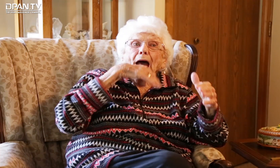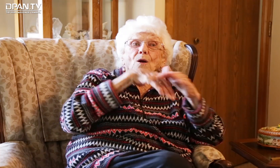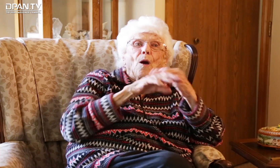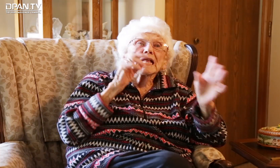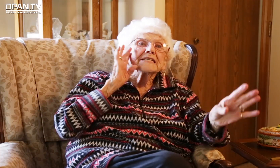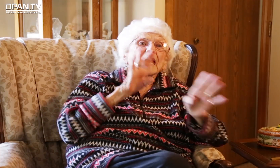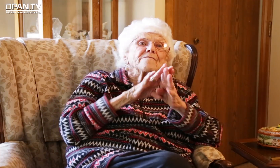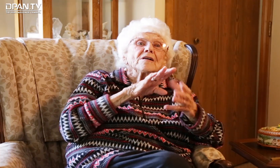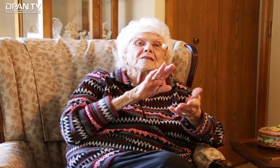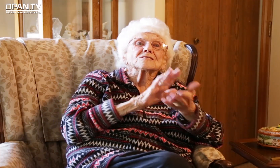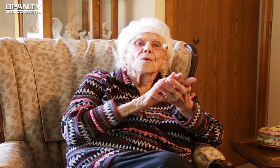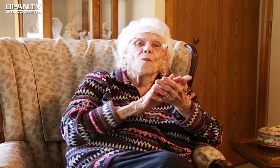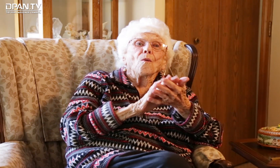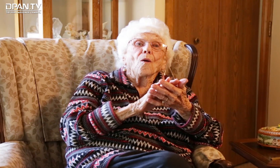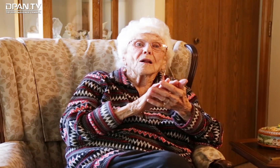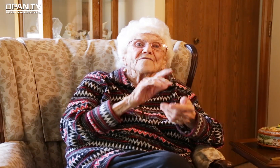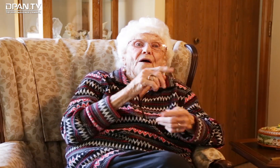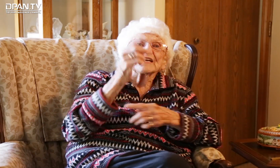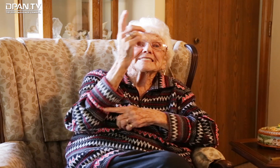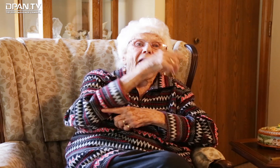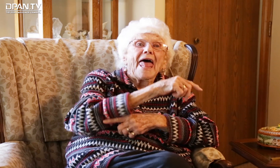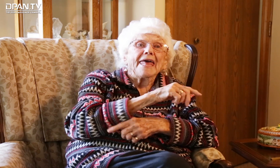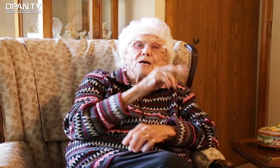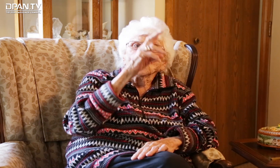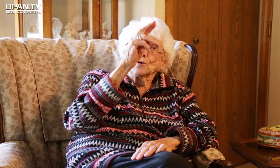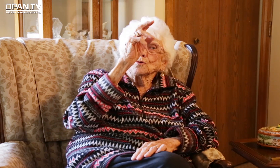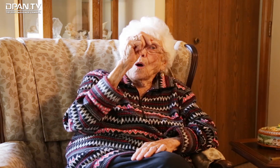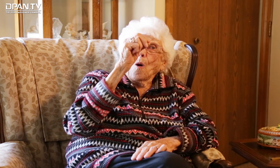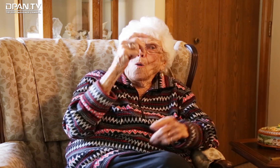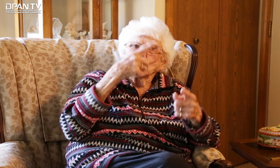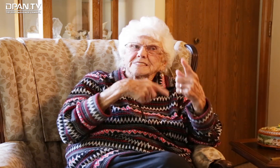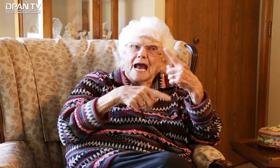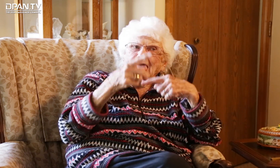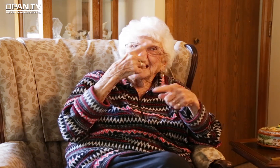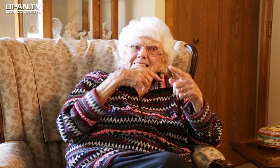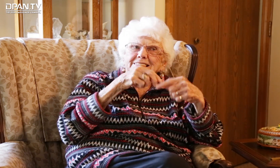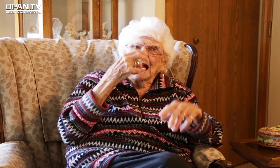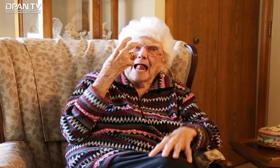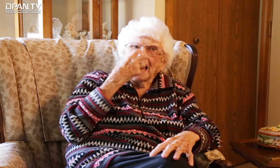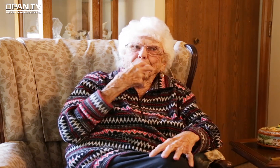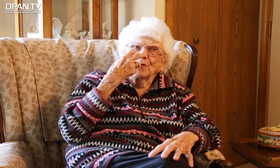When I enrolled at a Deaf school back in the day, there was NO signing.